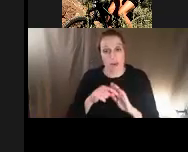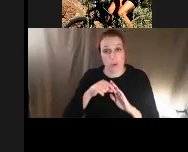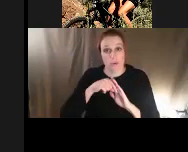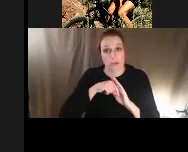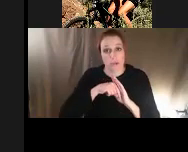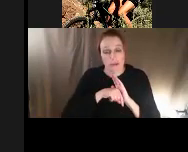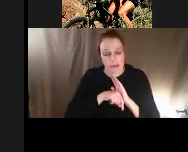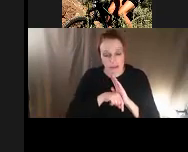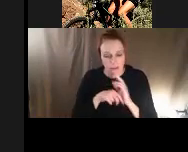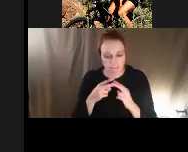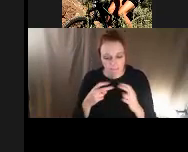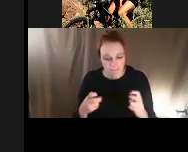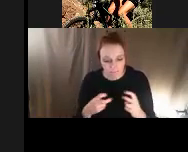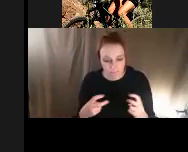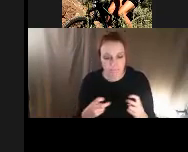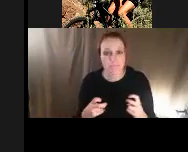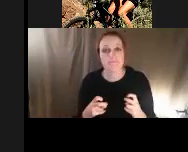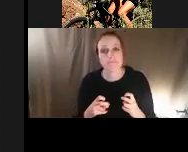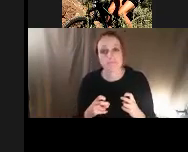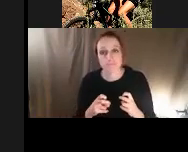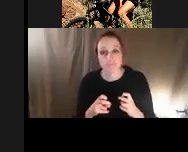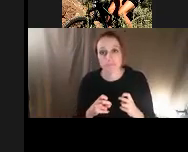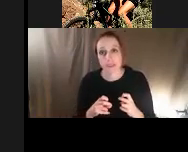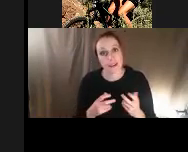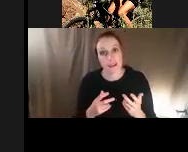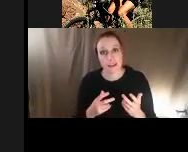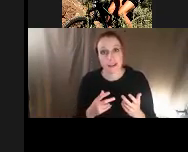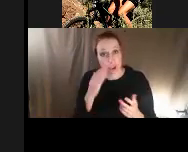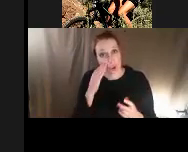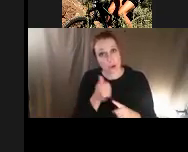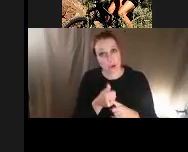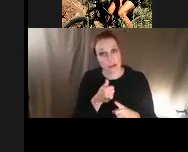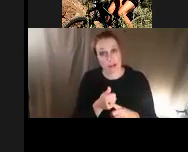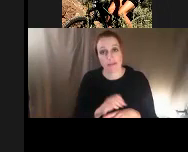both authors are pretty clear, action is next.